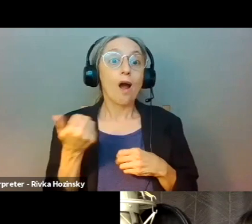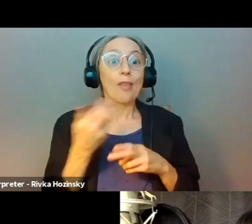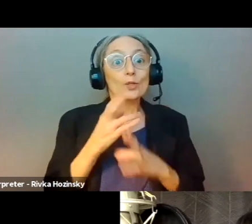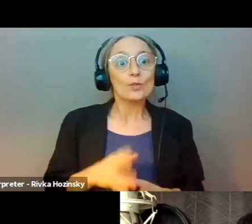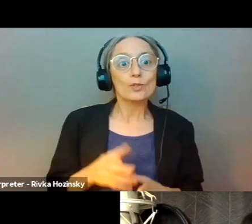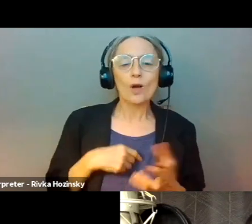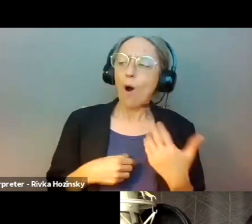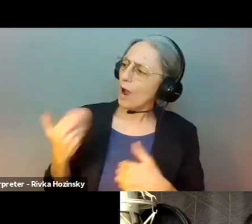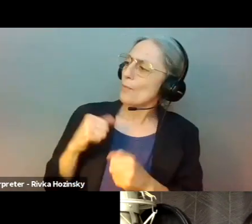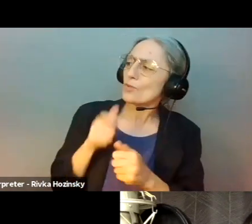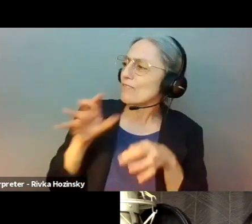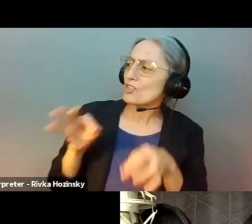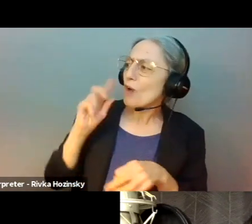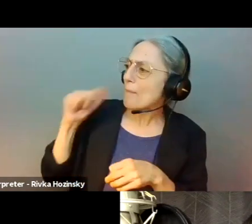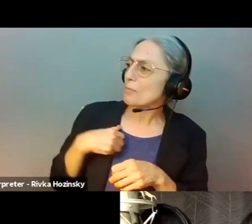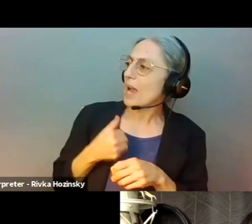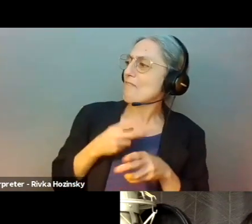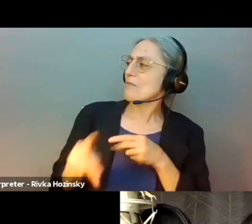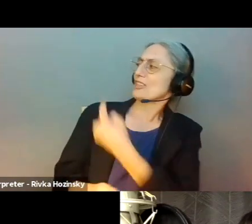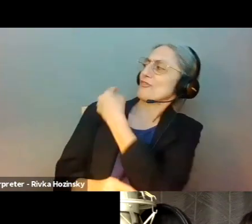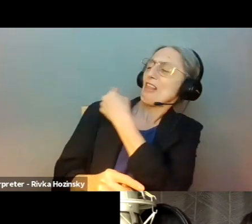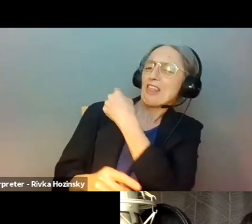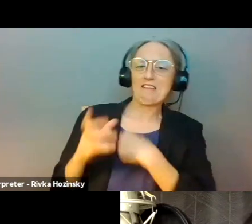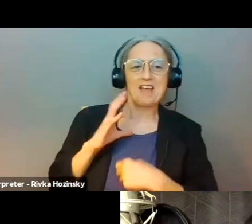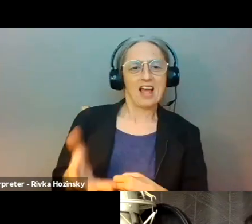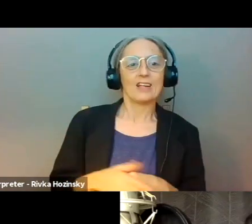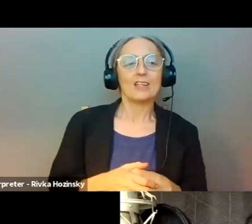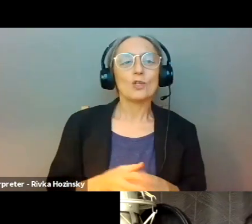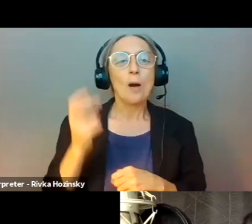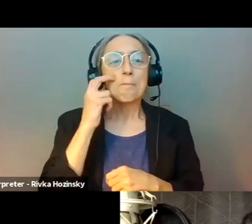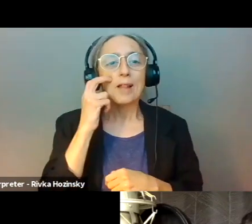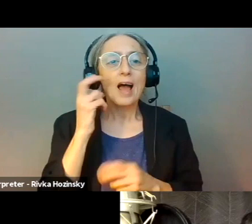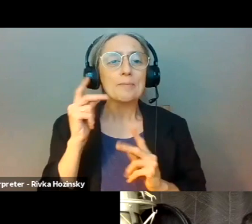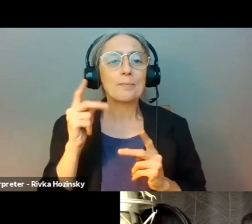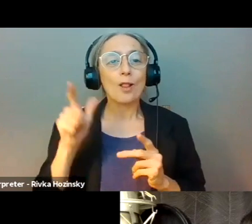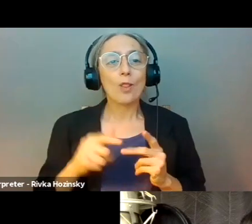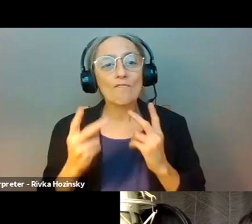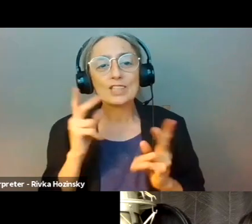blind or low vision, they've always kind of had a family member or a friend who came and described it for them.